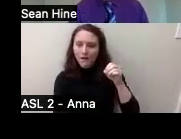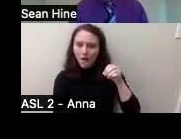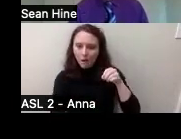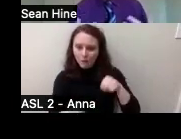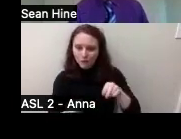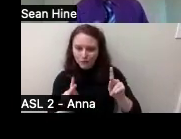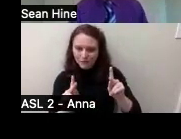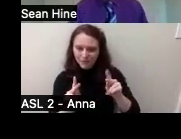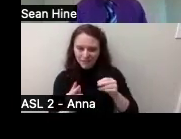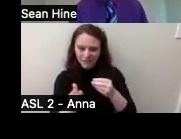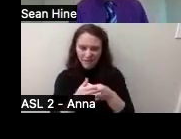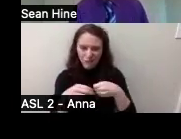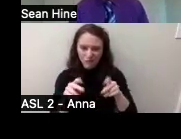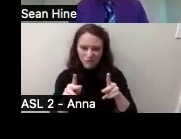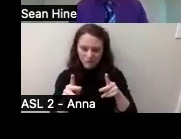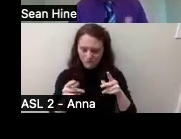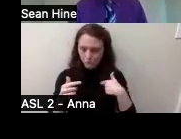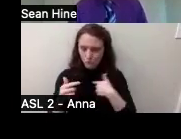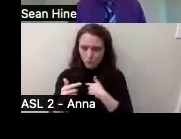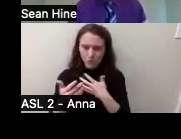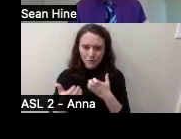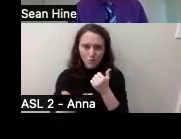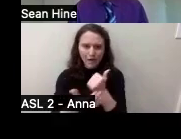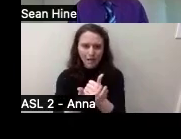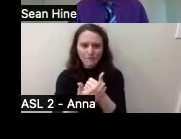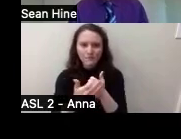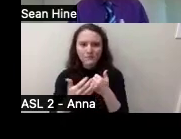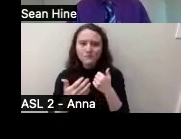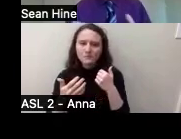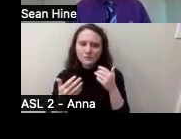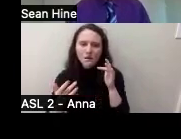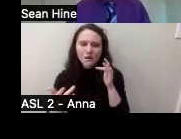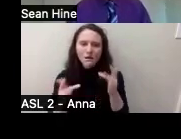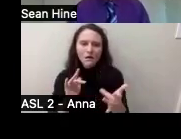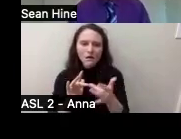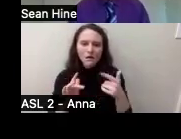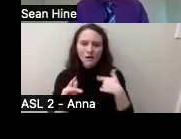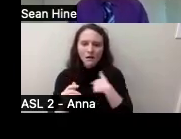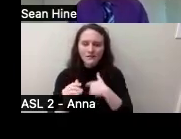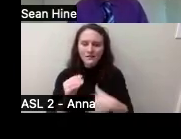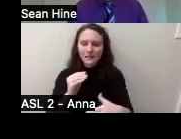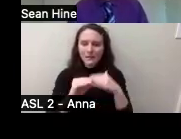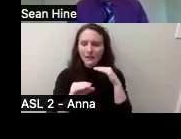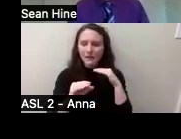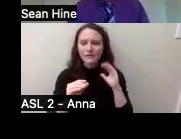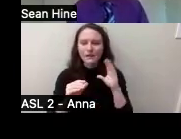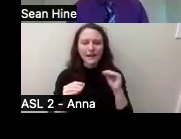and definitely reach out to us. I would recommend via e-mail. I'm not trying to squash down the whole paper submission.